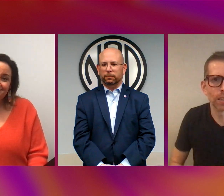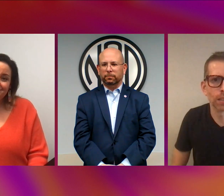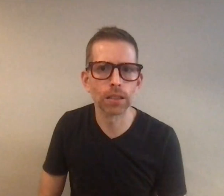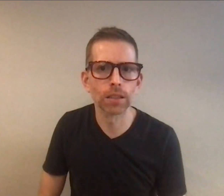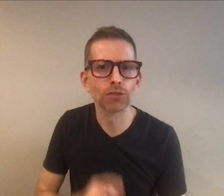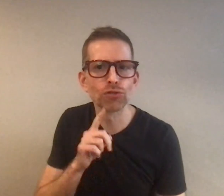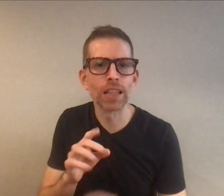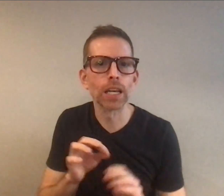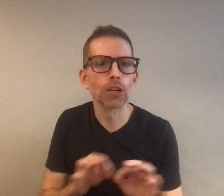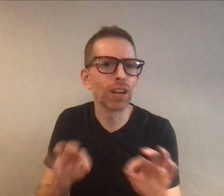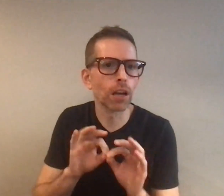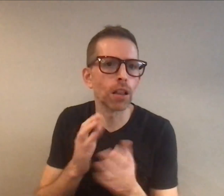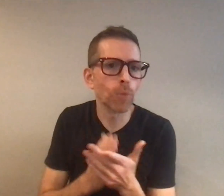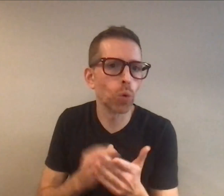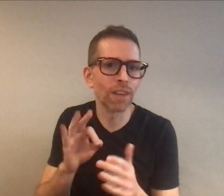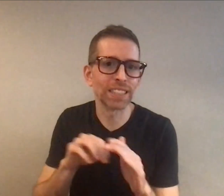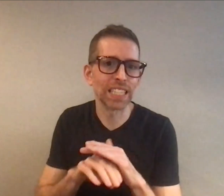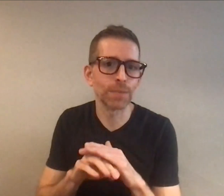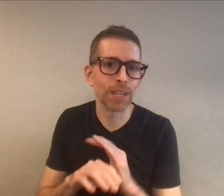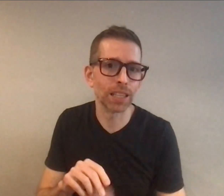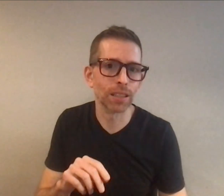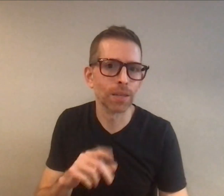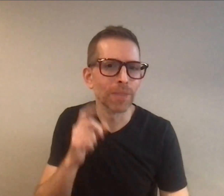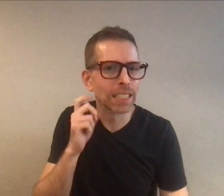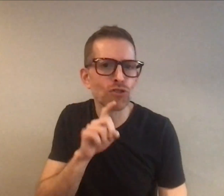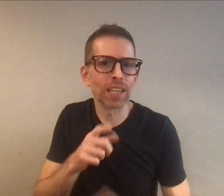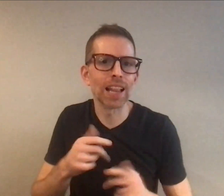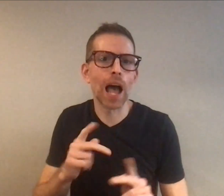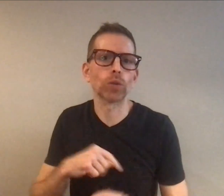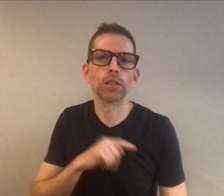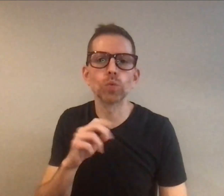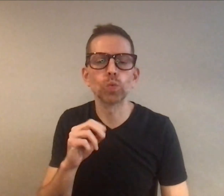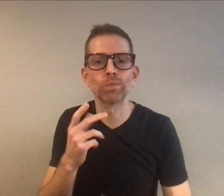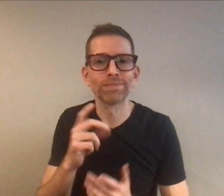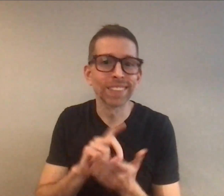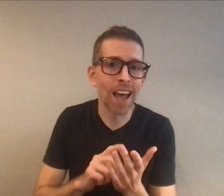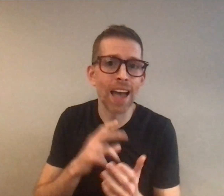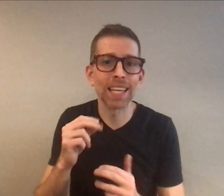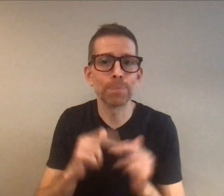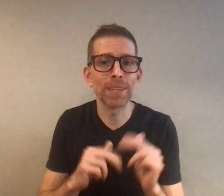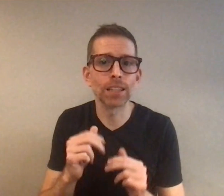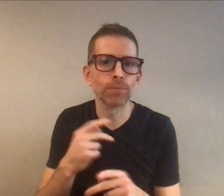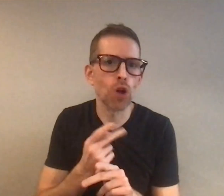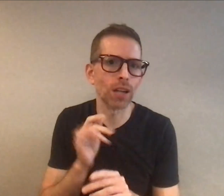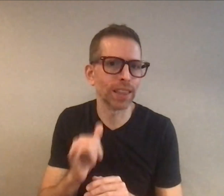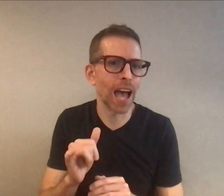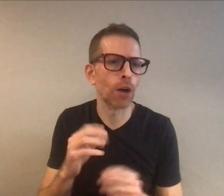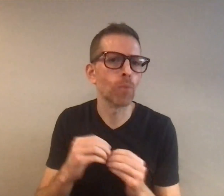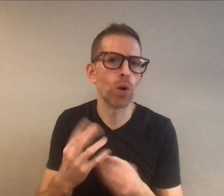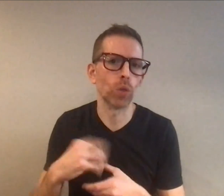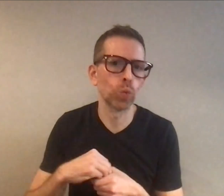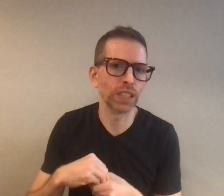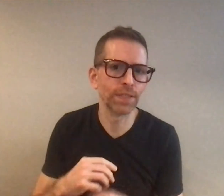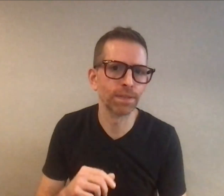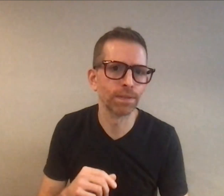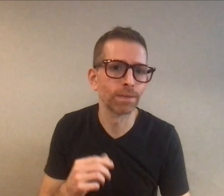It allows us to design and build products and services that are more inclusive, accommodating, and